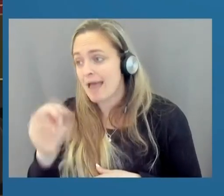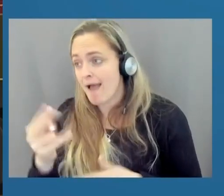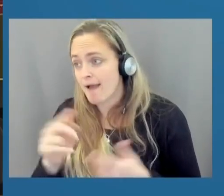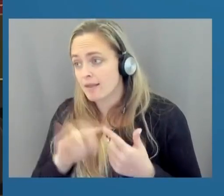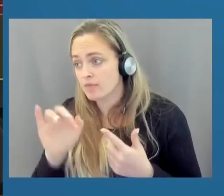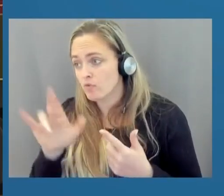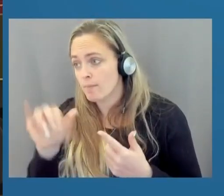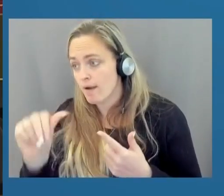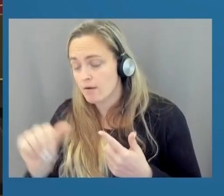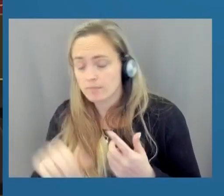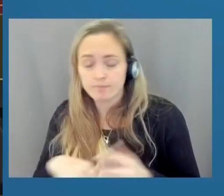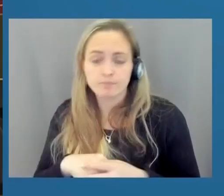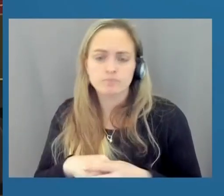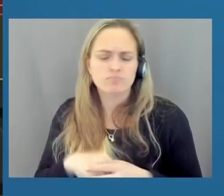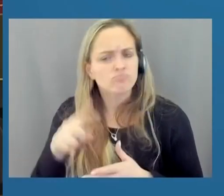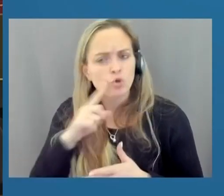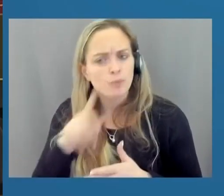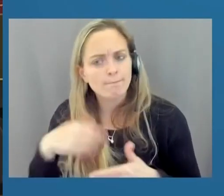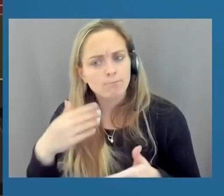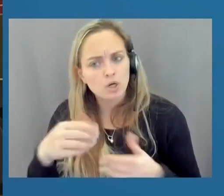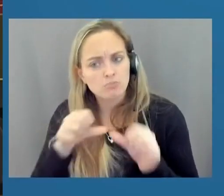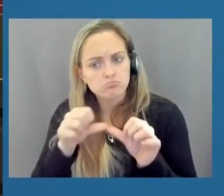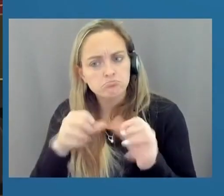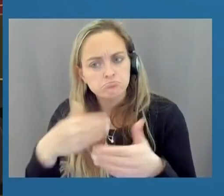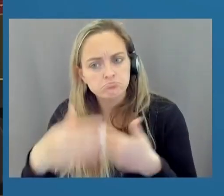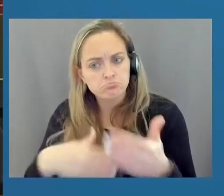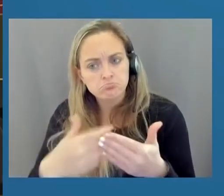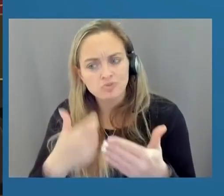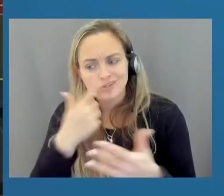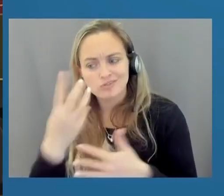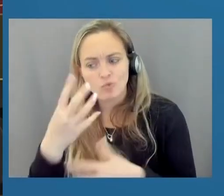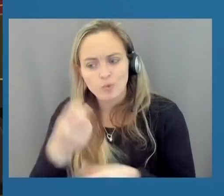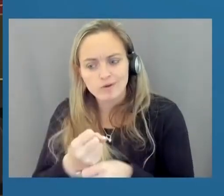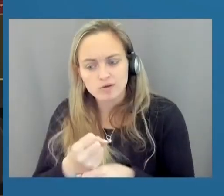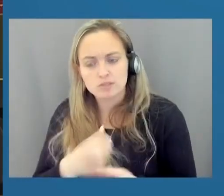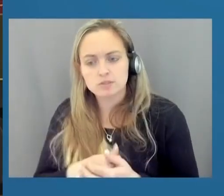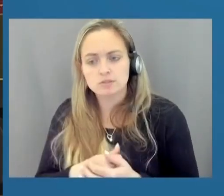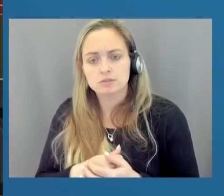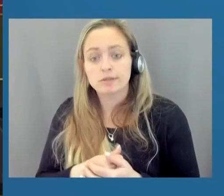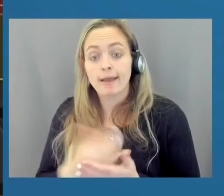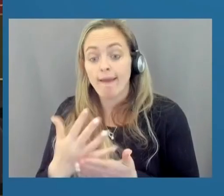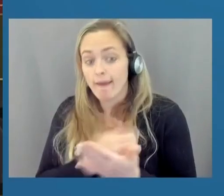um, you've been pretty consistent over the last 4 years that income tax increases are